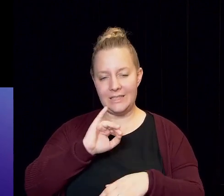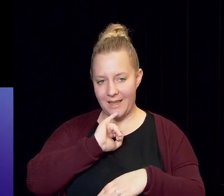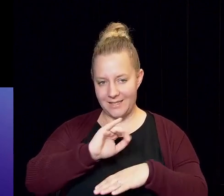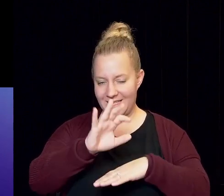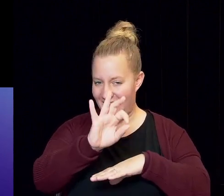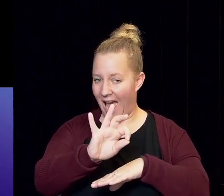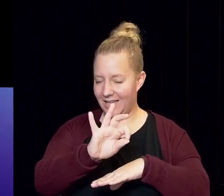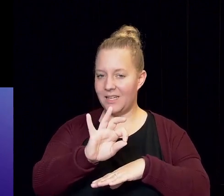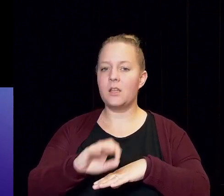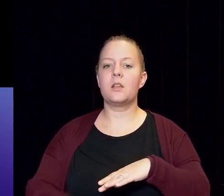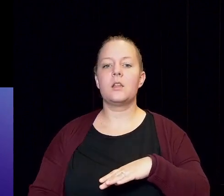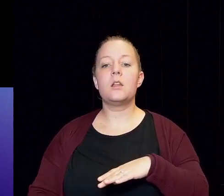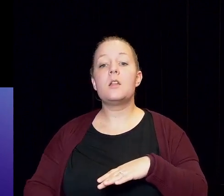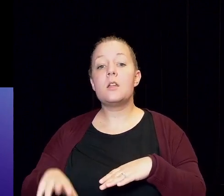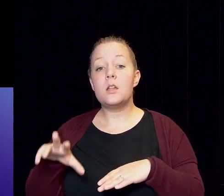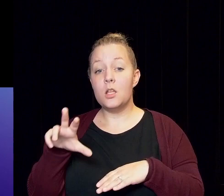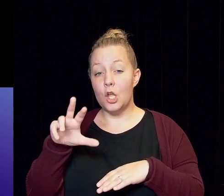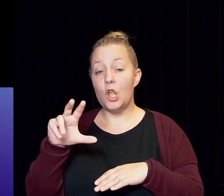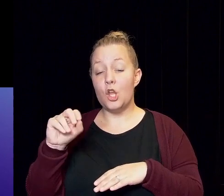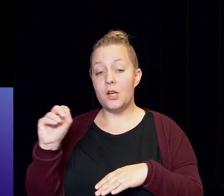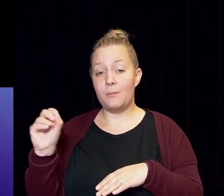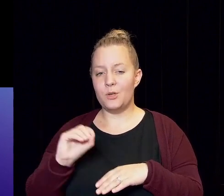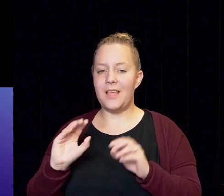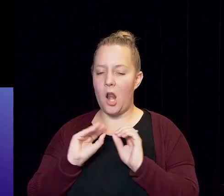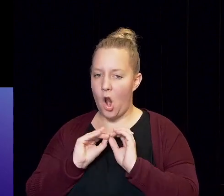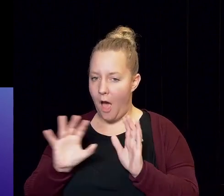30% is obvi our percent. And then the